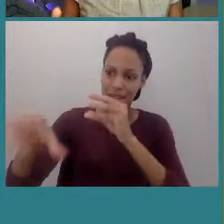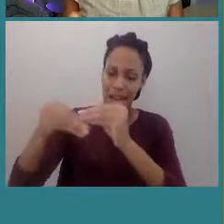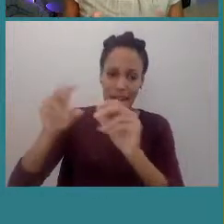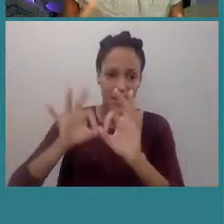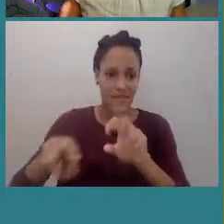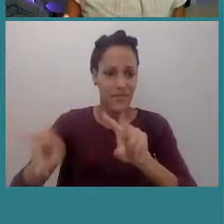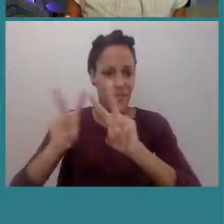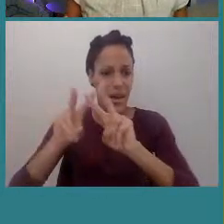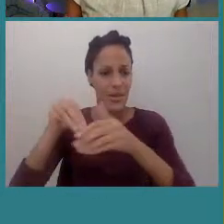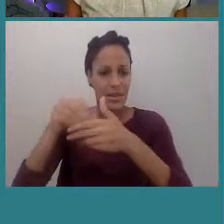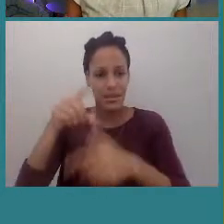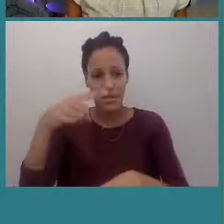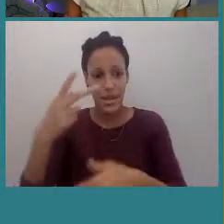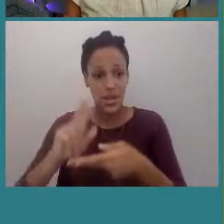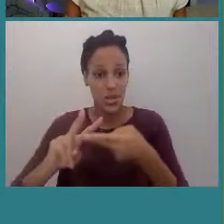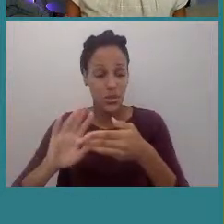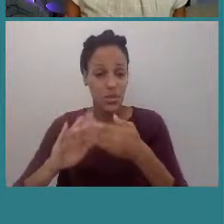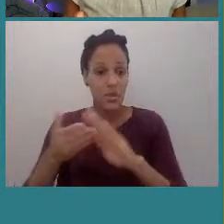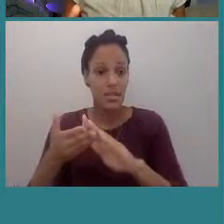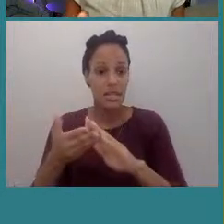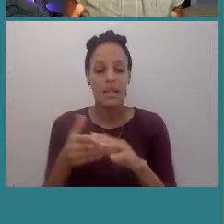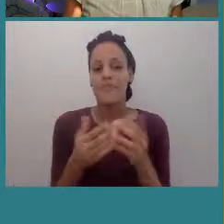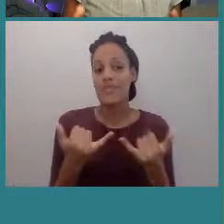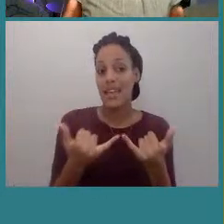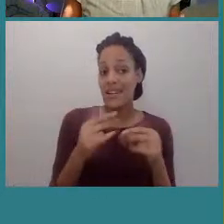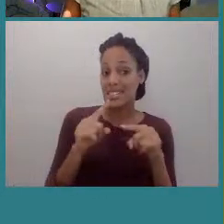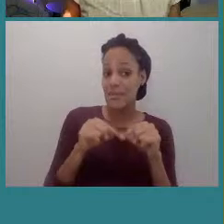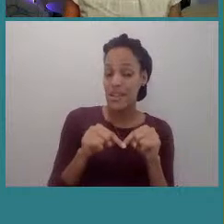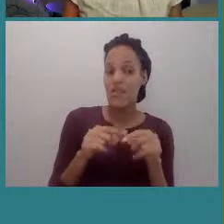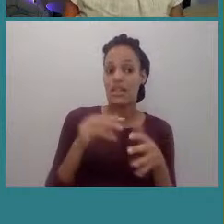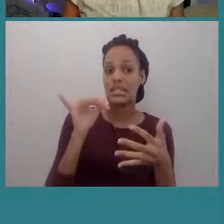Right now the putting on what study you read, the highest earning minority group as either